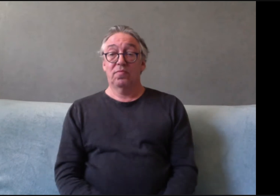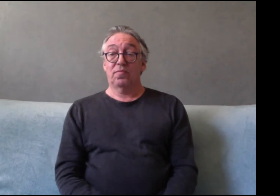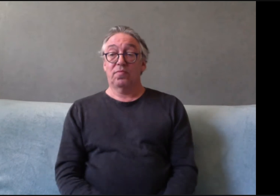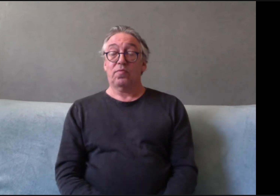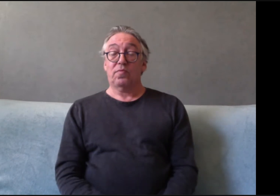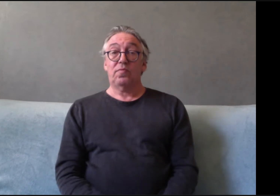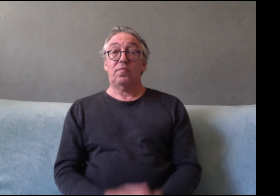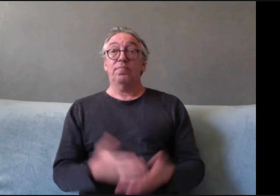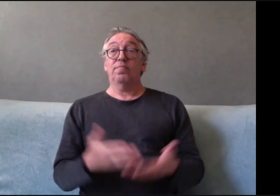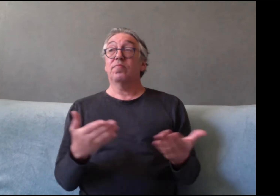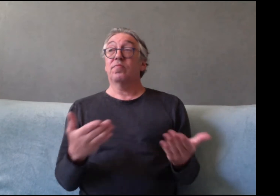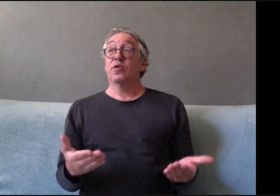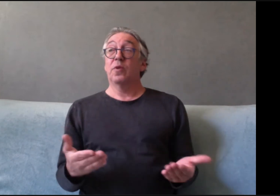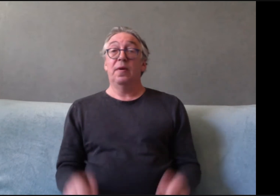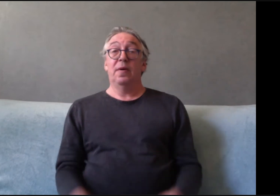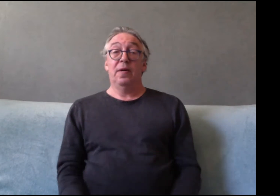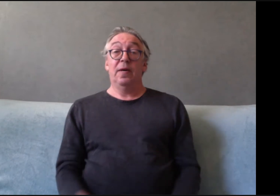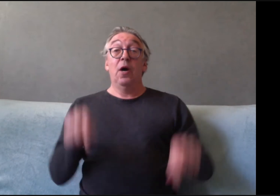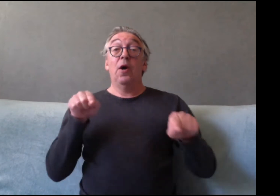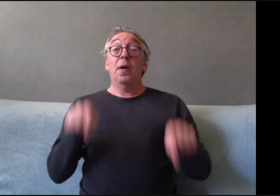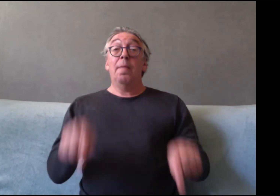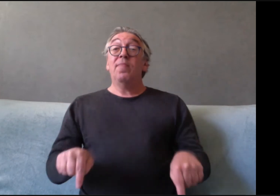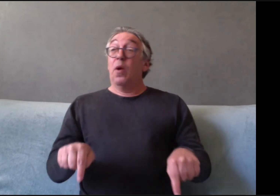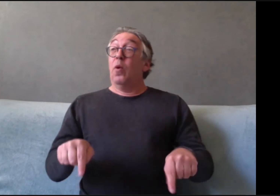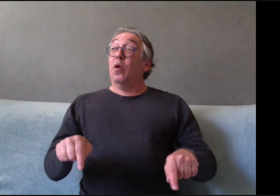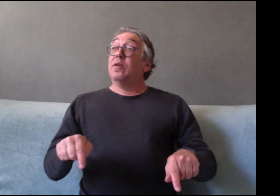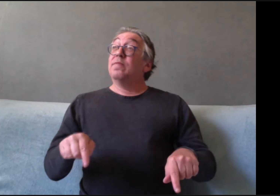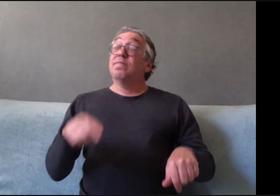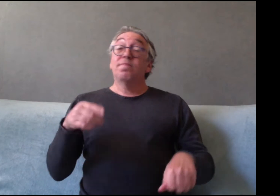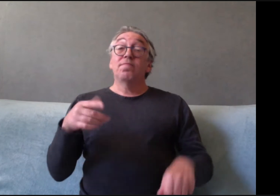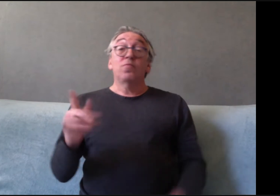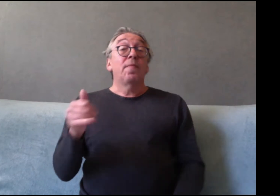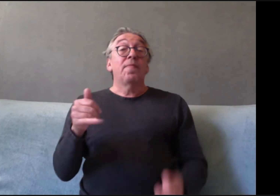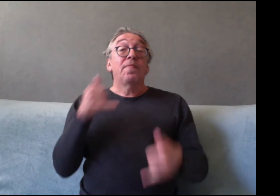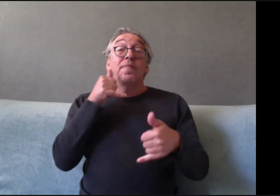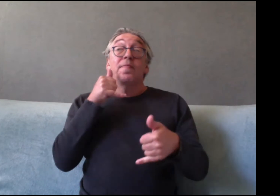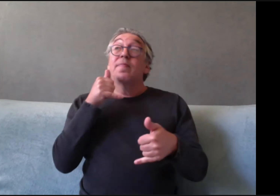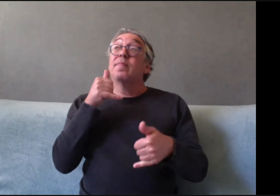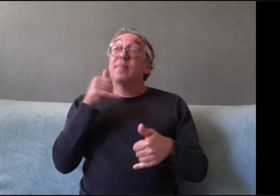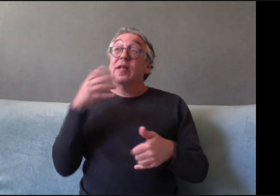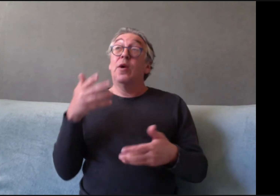and advice system of health of institutions are equally accessible